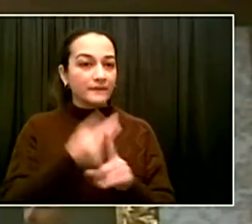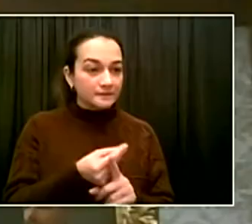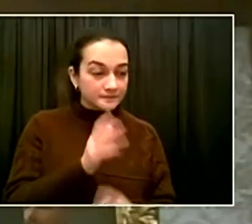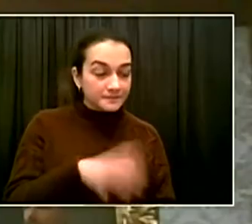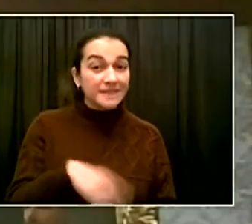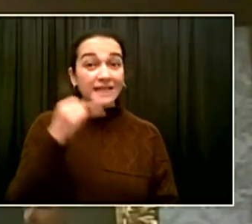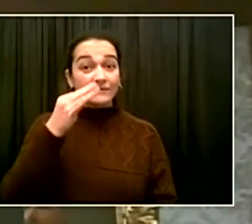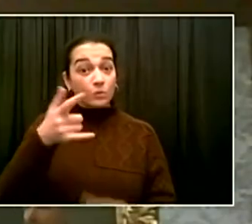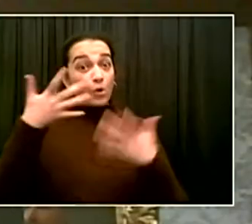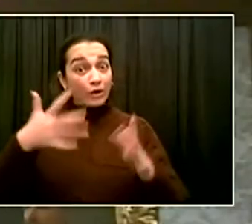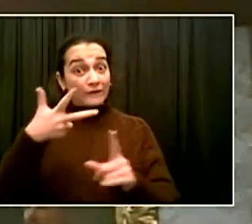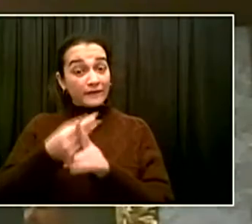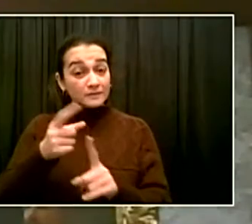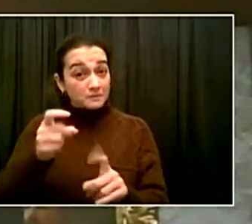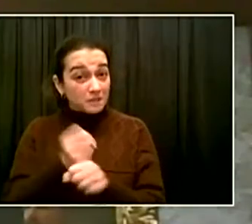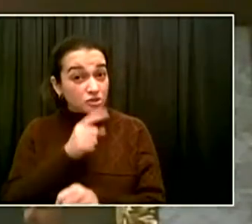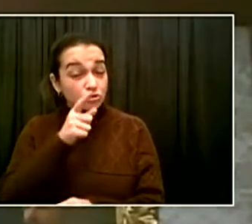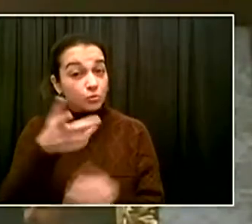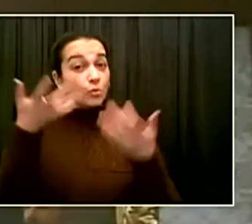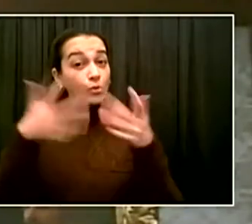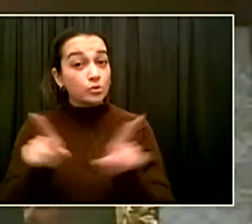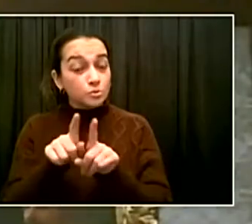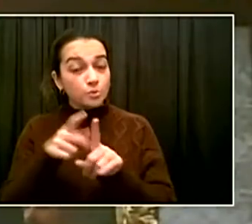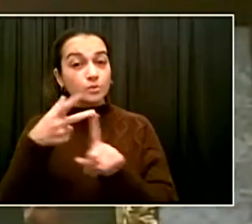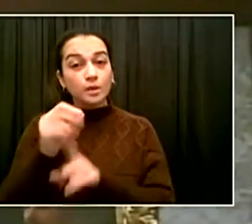IS CLEAR. IF YOU ARE NOT VACCINATED, GET VACCINATED. IF YOU ARE NOT BOOSTED, GET